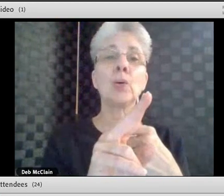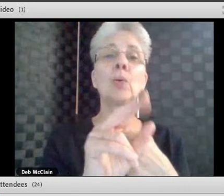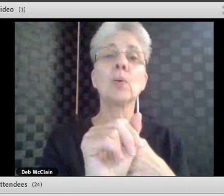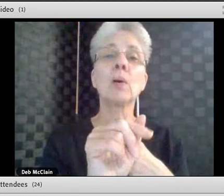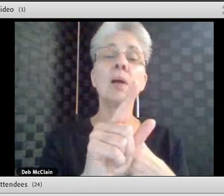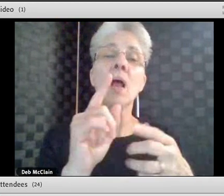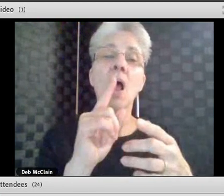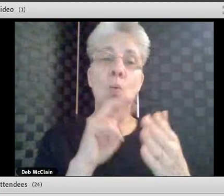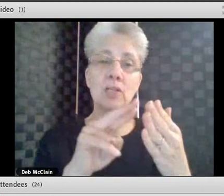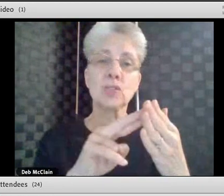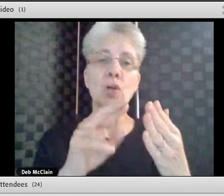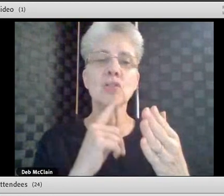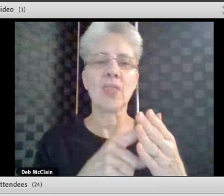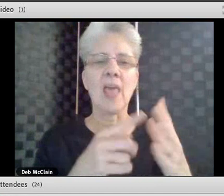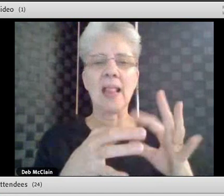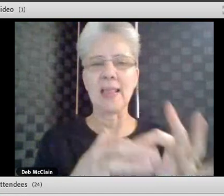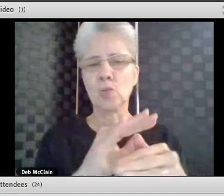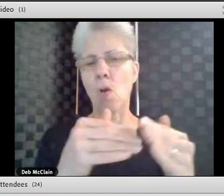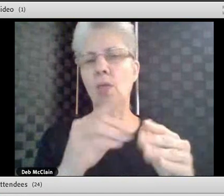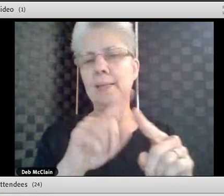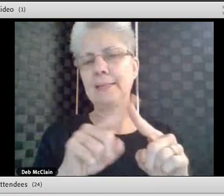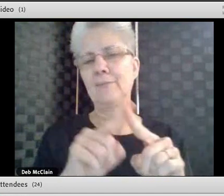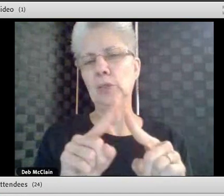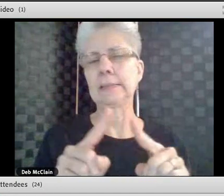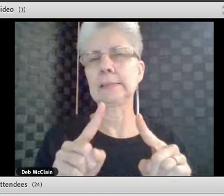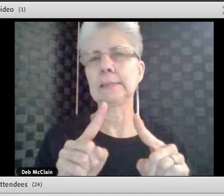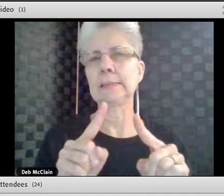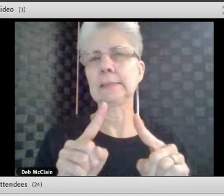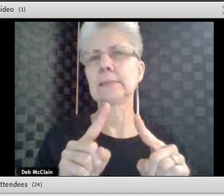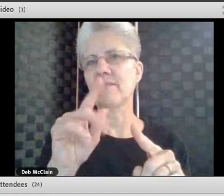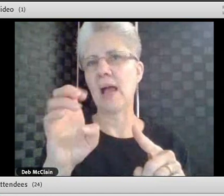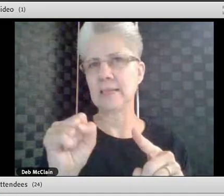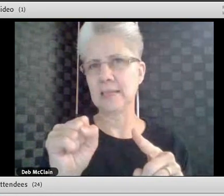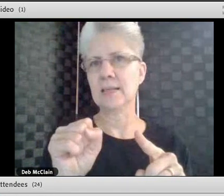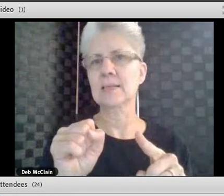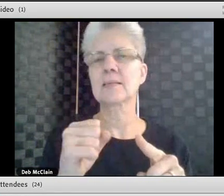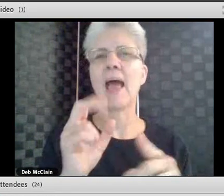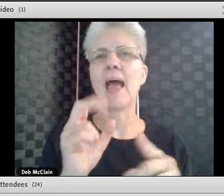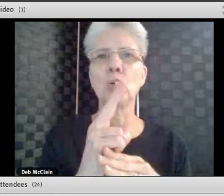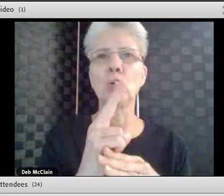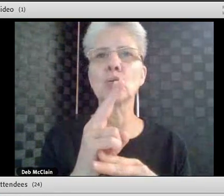Air University Library, on their LibGuide, Research Guide, they link to all the different devices